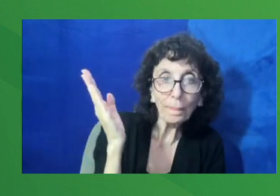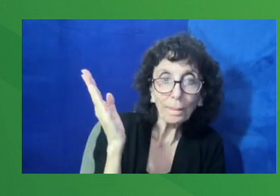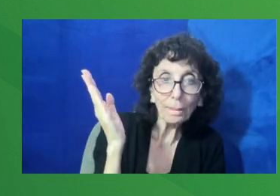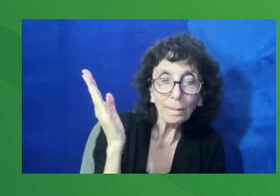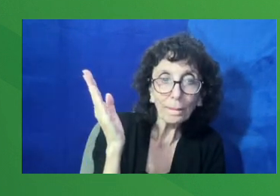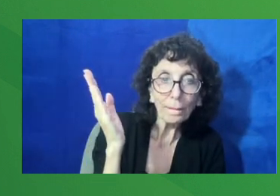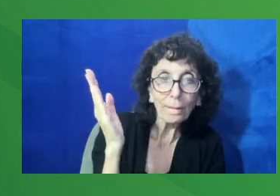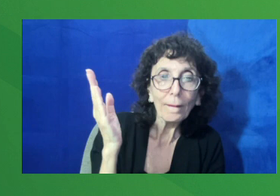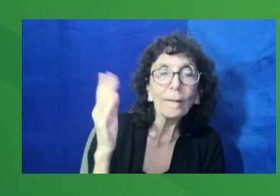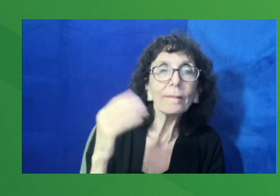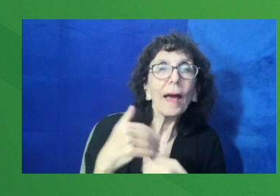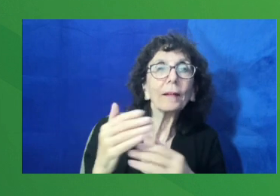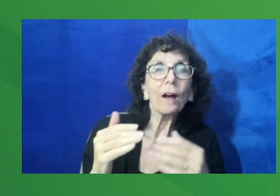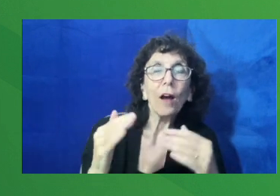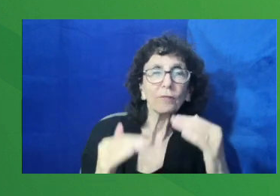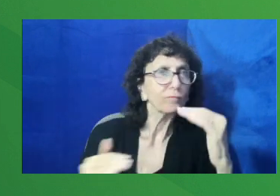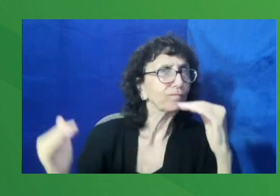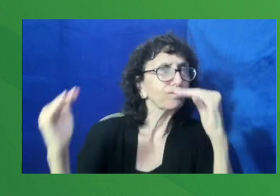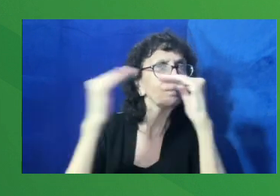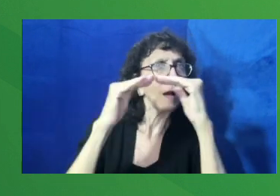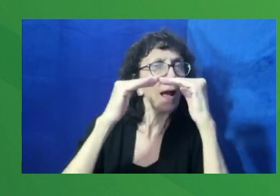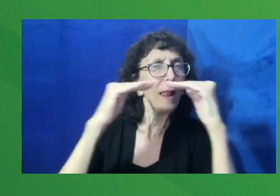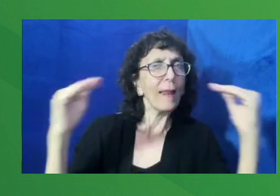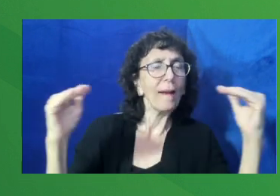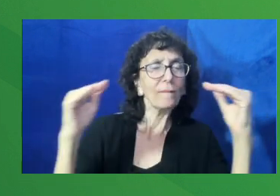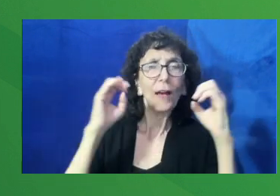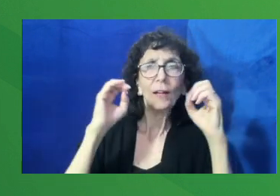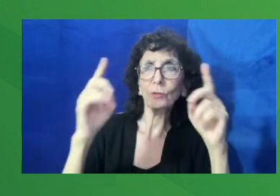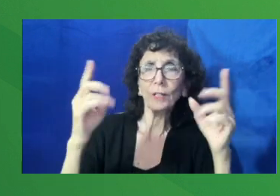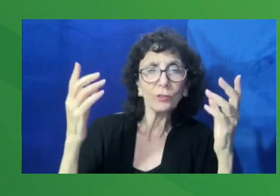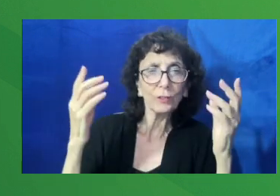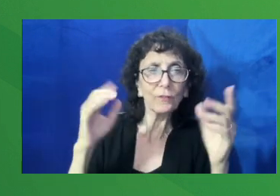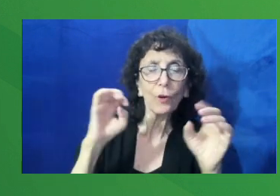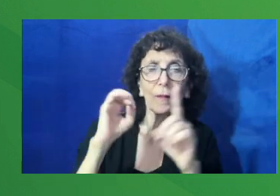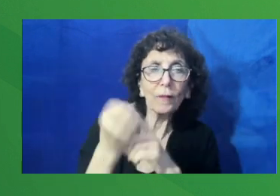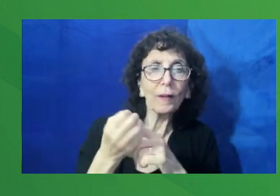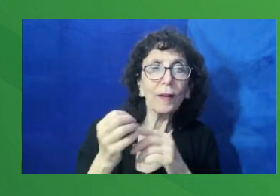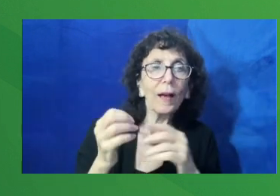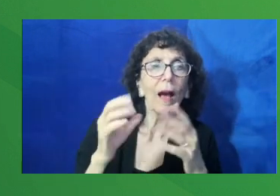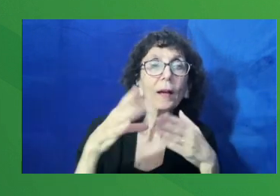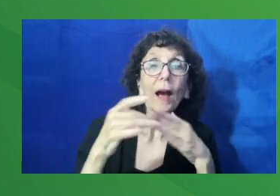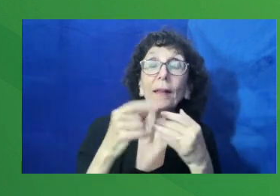environmental education practices. We have guidelines for K 12 learner outcomes and